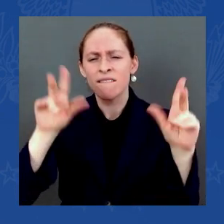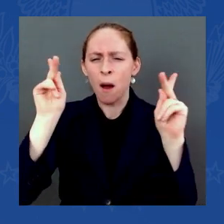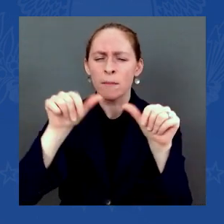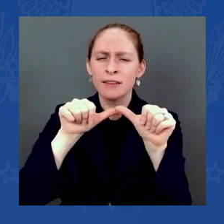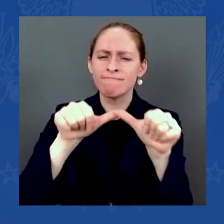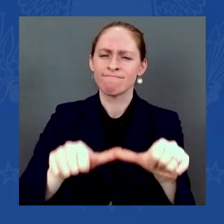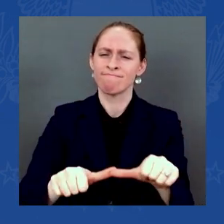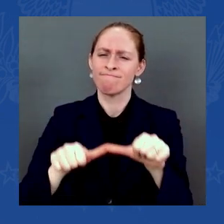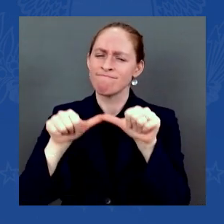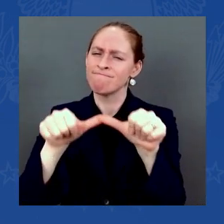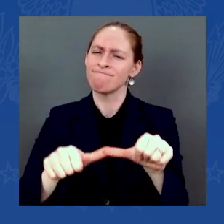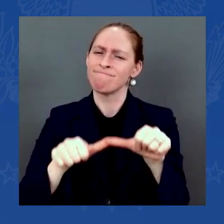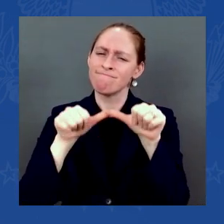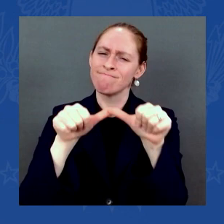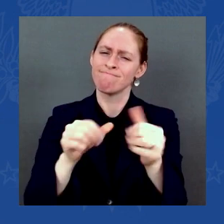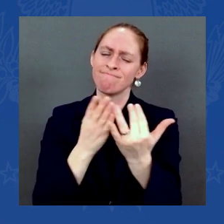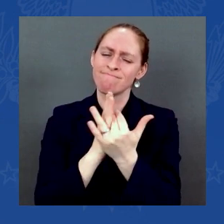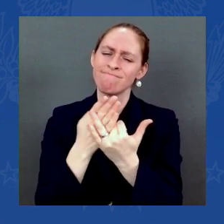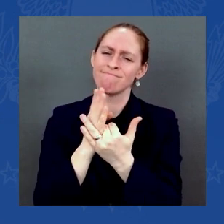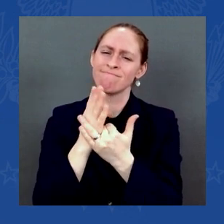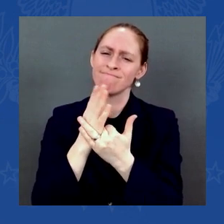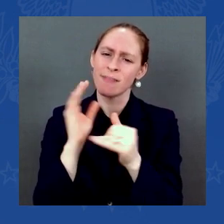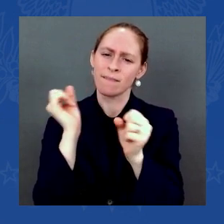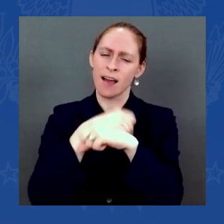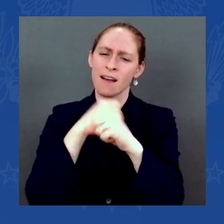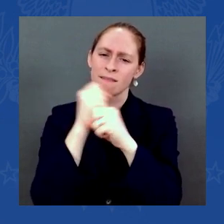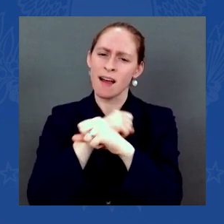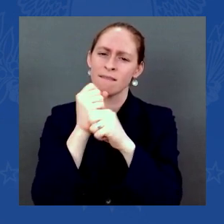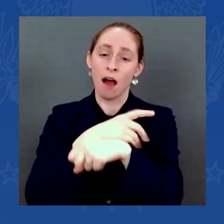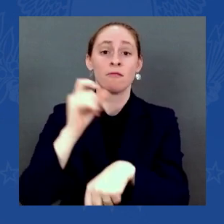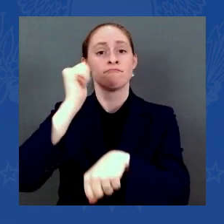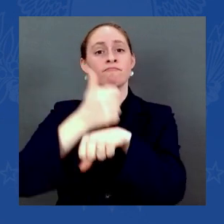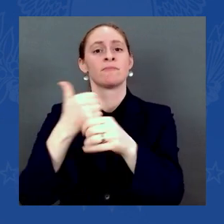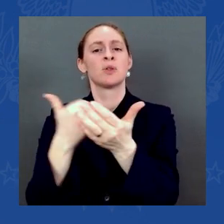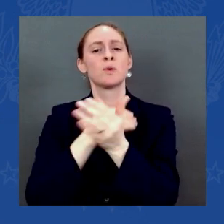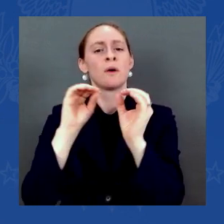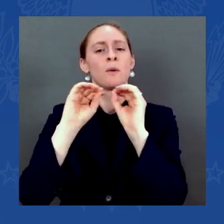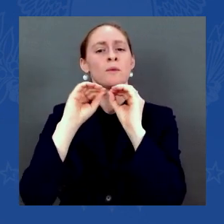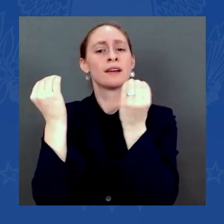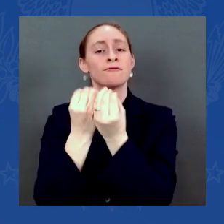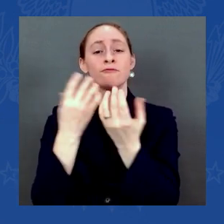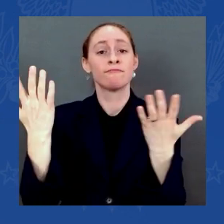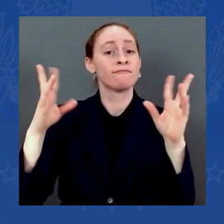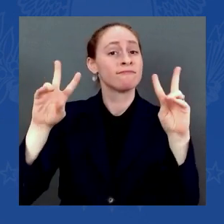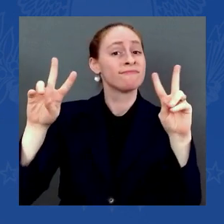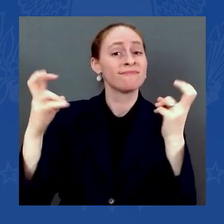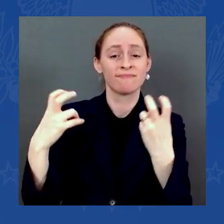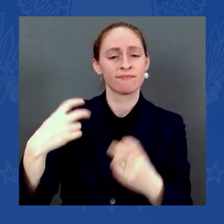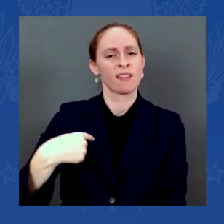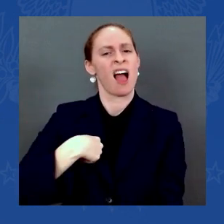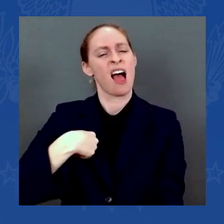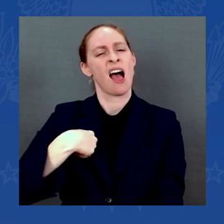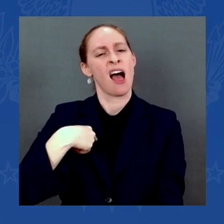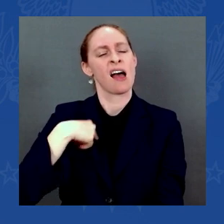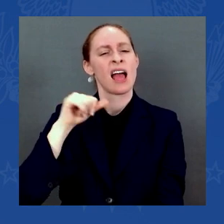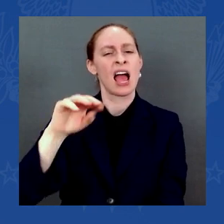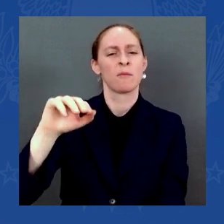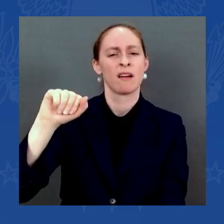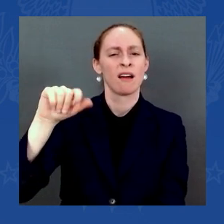to put a face on the movement, powered by the people. They partnered with patients like Dan Tate,